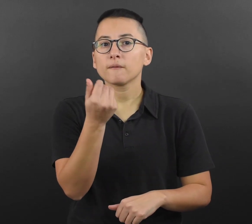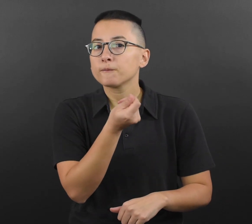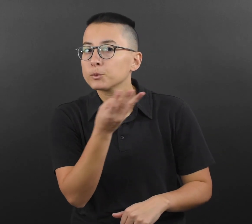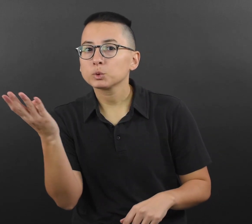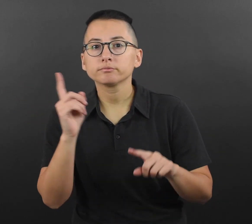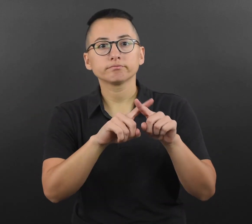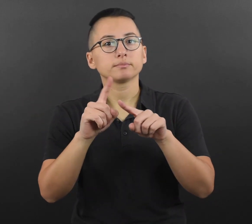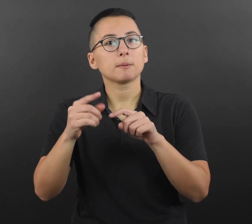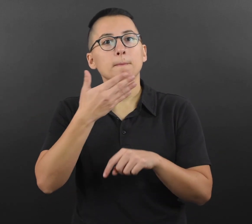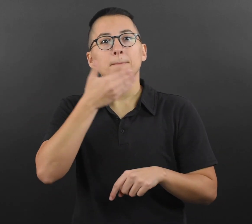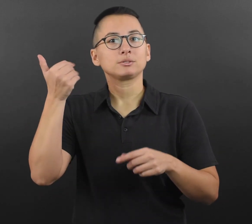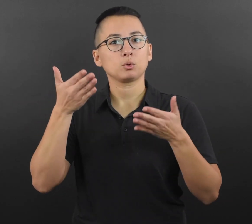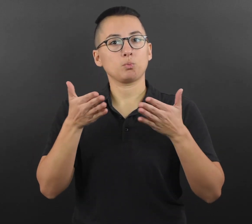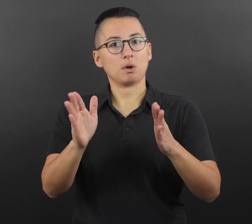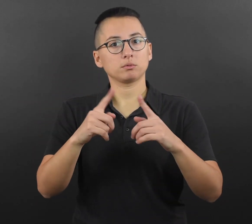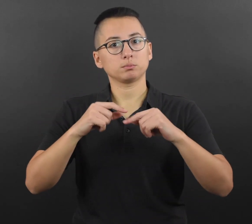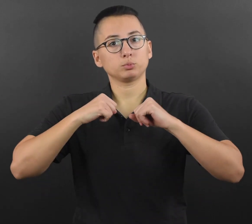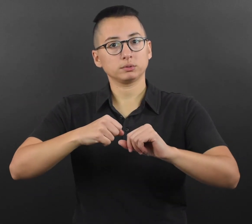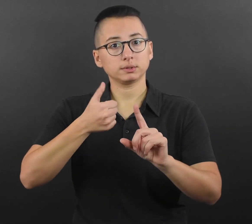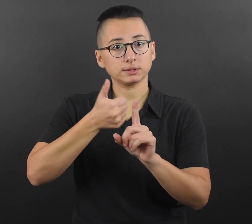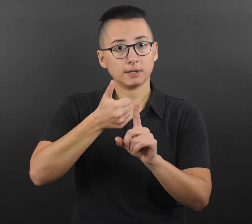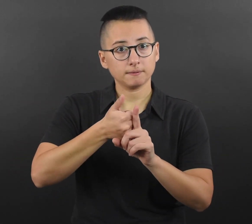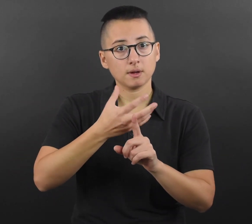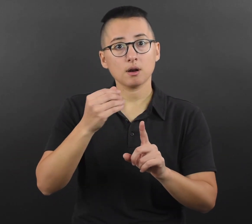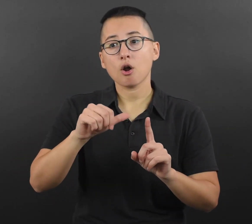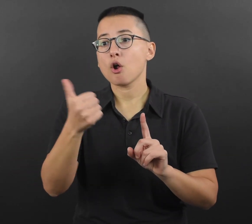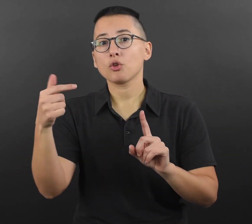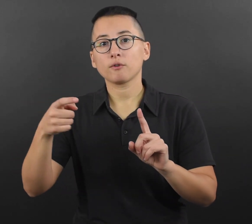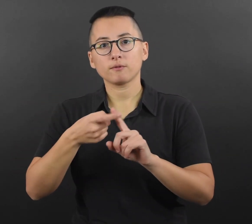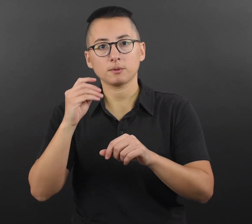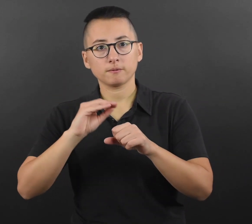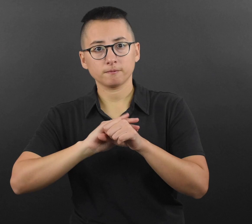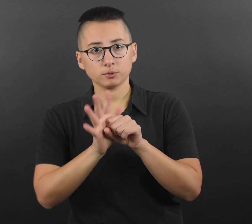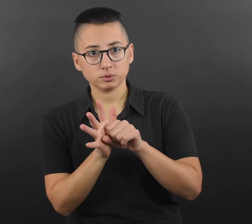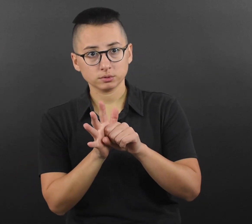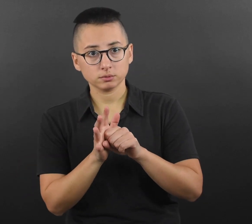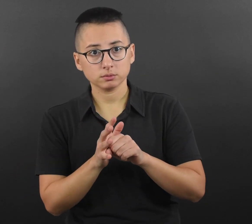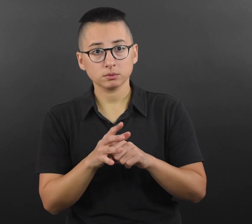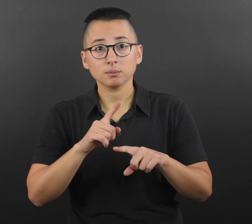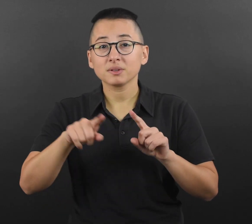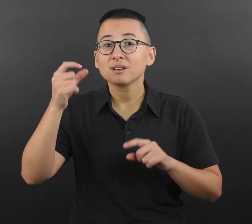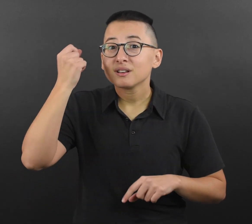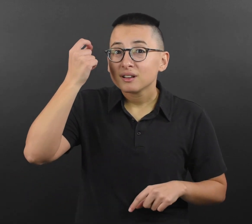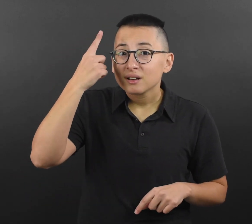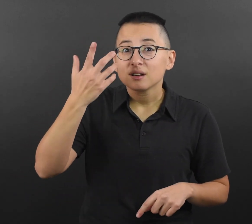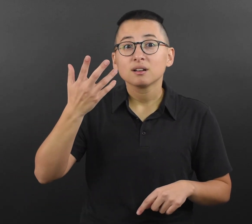Vaccination is one of the best ways to protect yourself and others from COVID-19, but